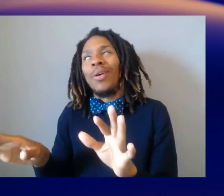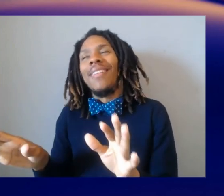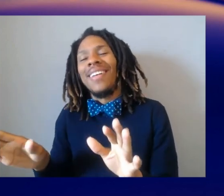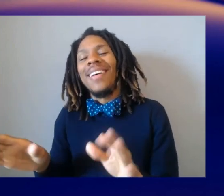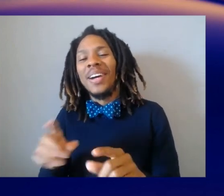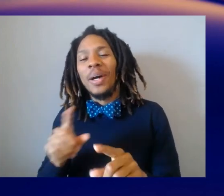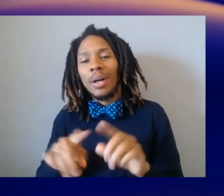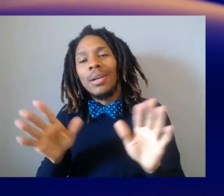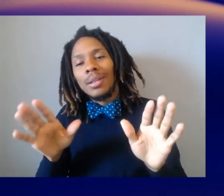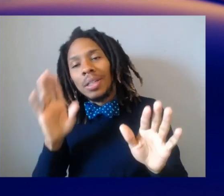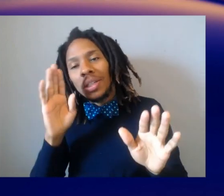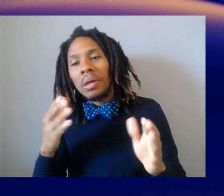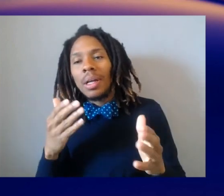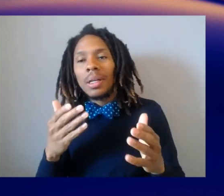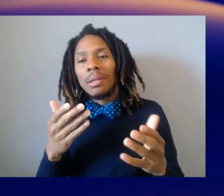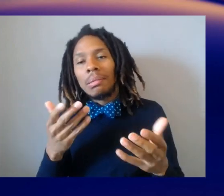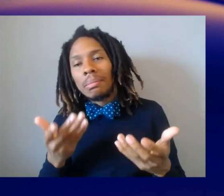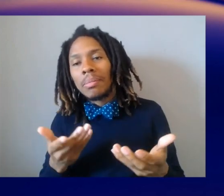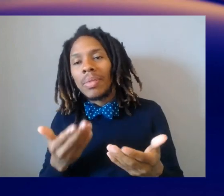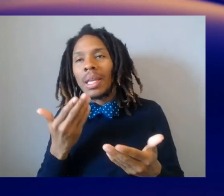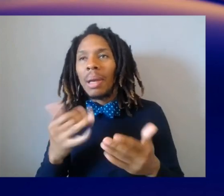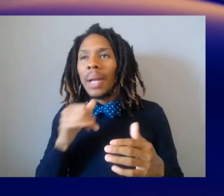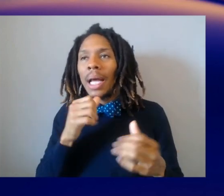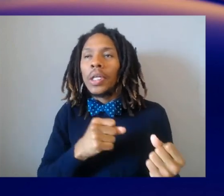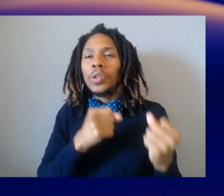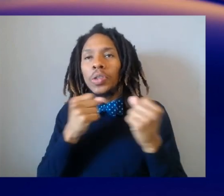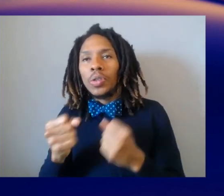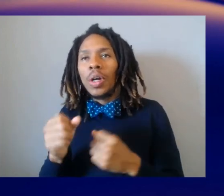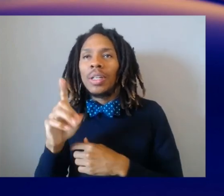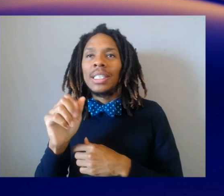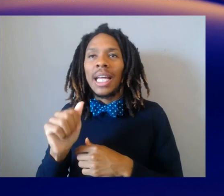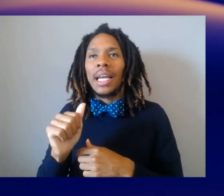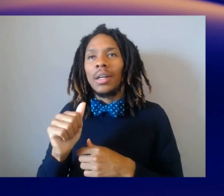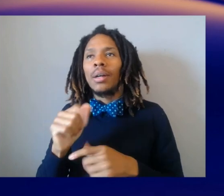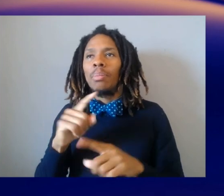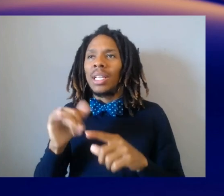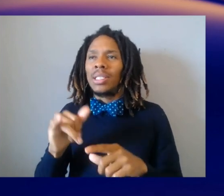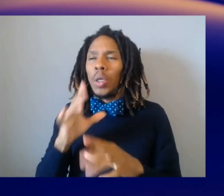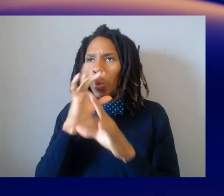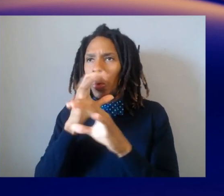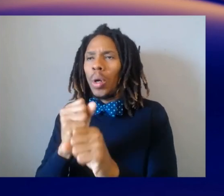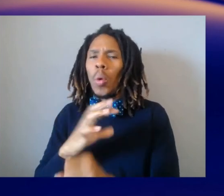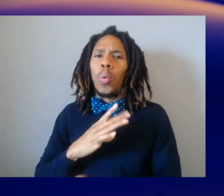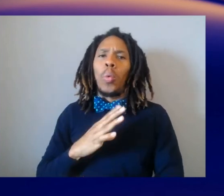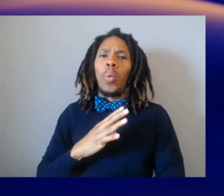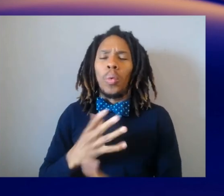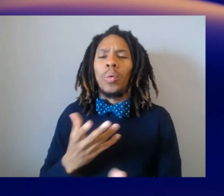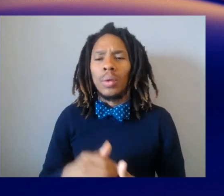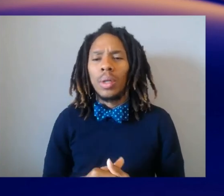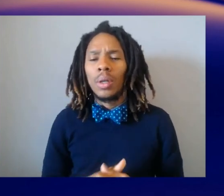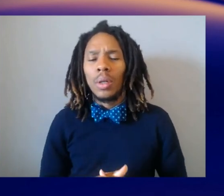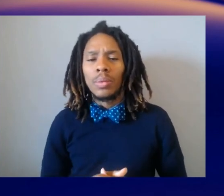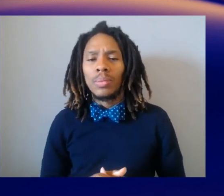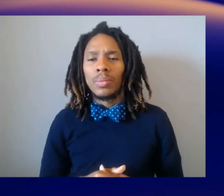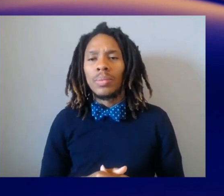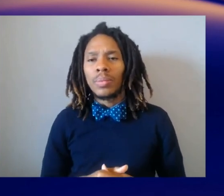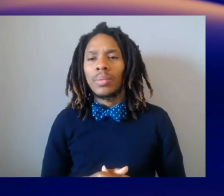But as someone not as you know maybe not the strong data science side that's still compelling. Yeah. But yeah, obviously you want to get